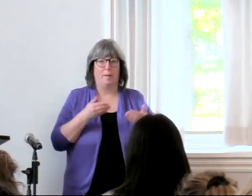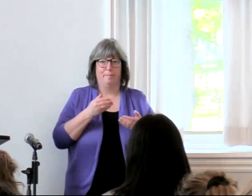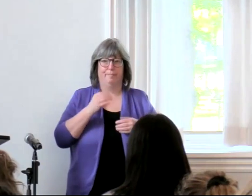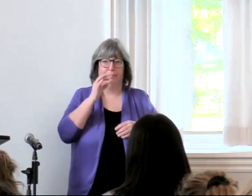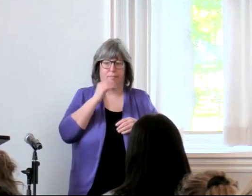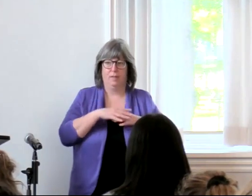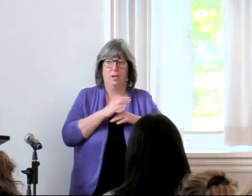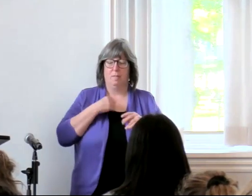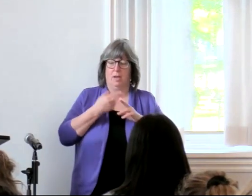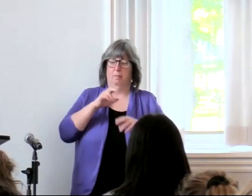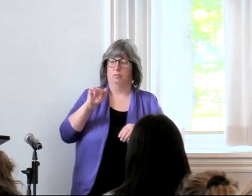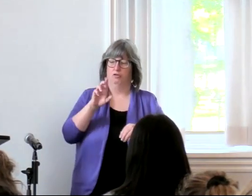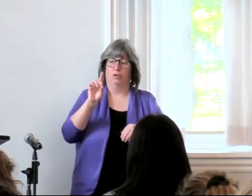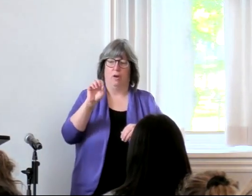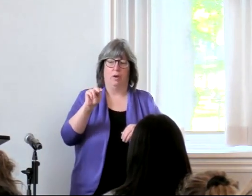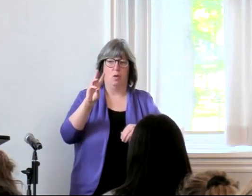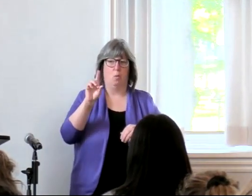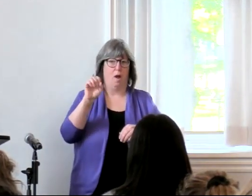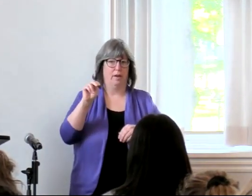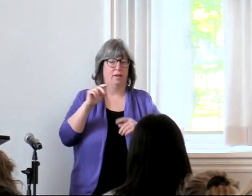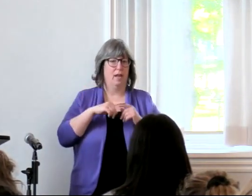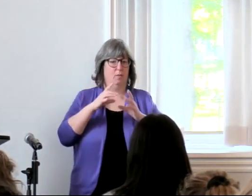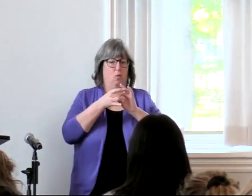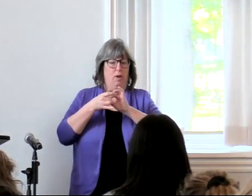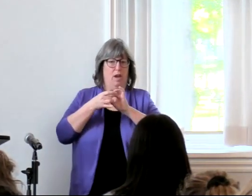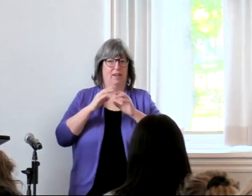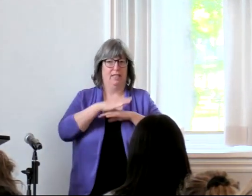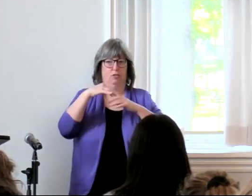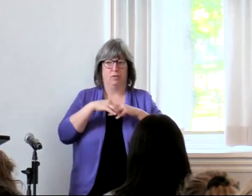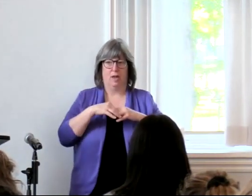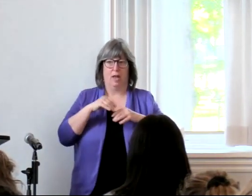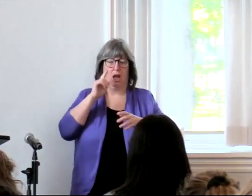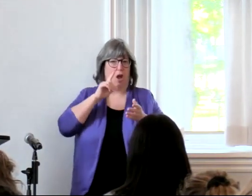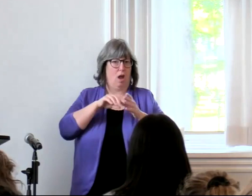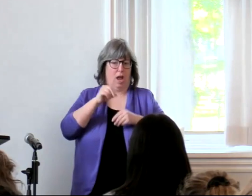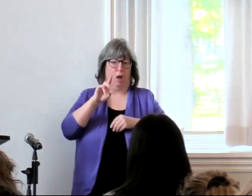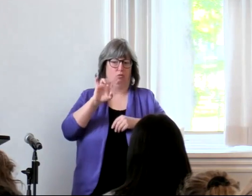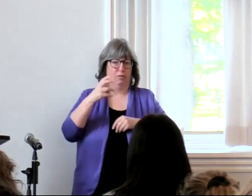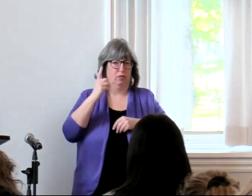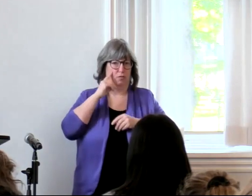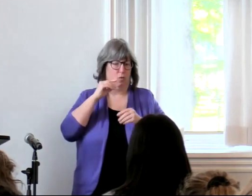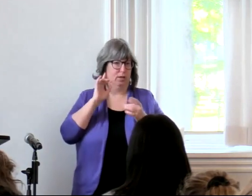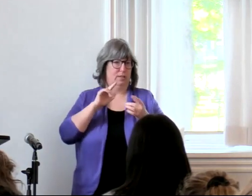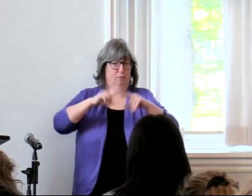My name is Jared and I am the Coordinator of Indigenous Outreach and Research for the Office of Diversity and Inclusion.